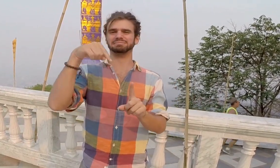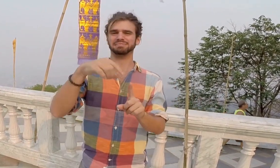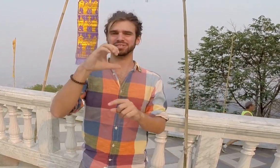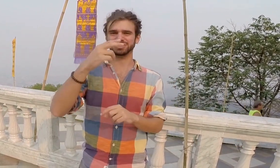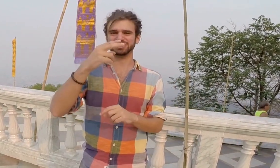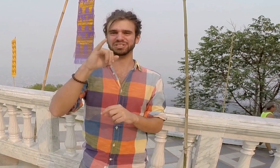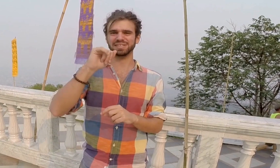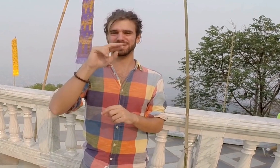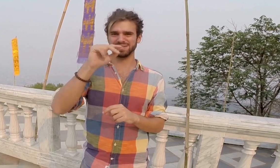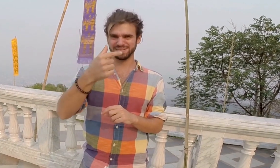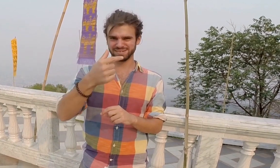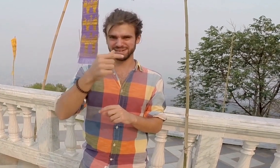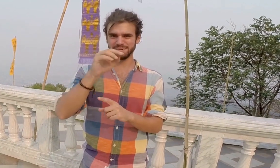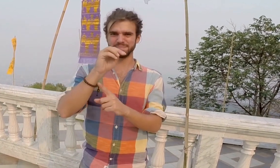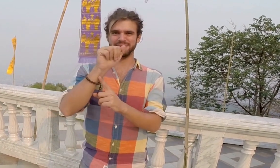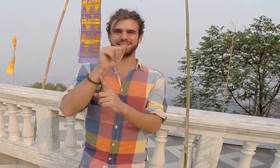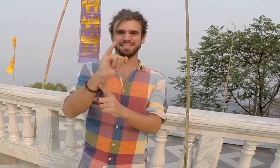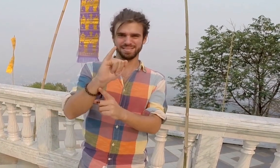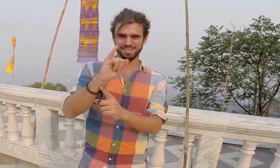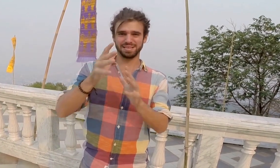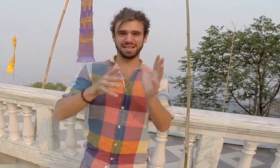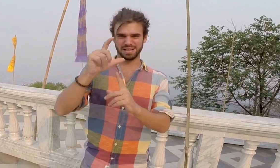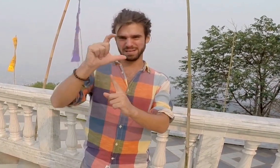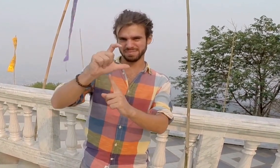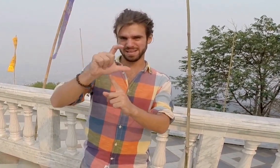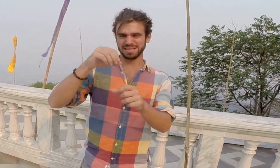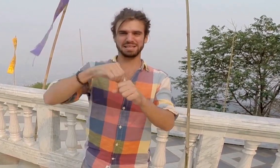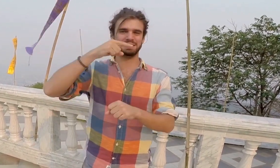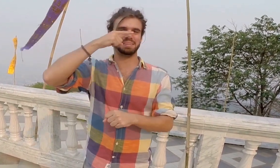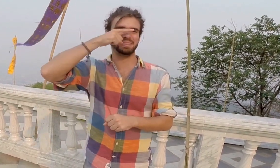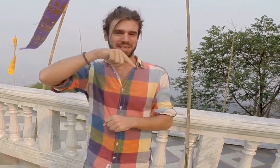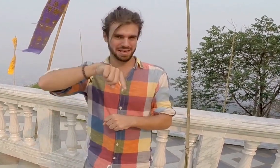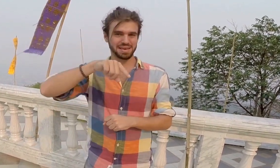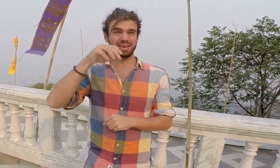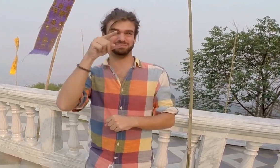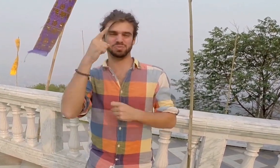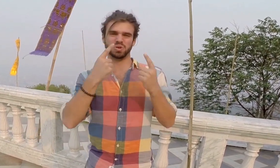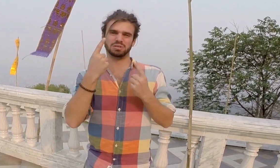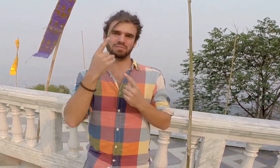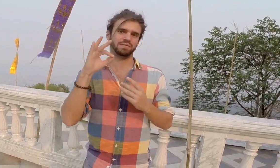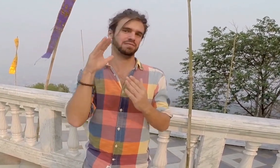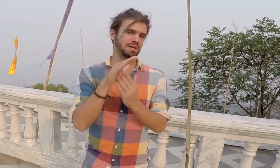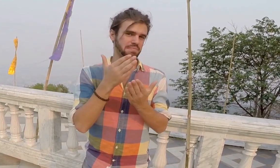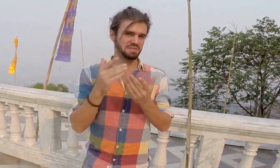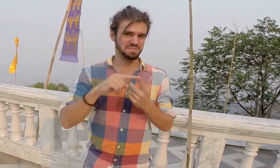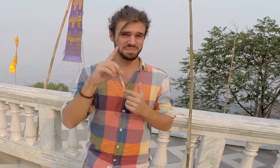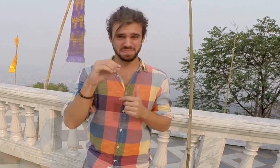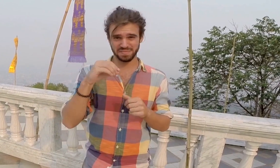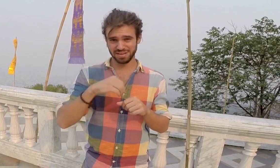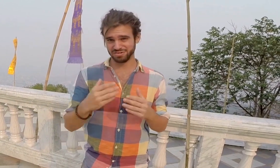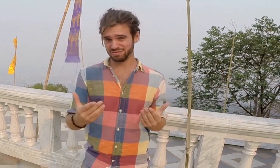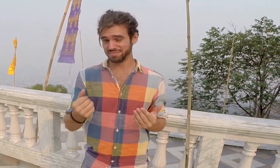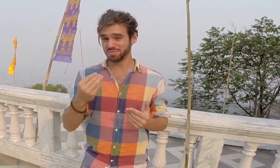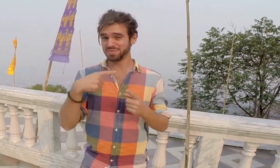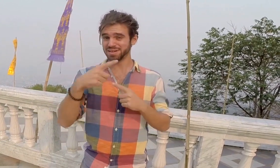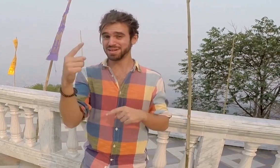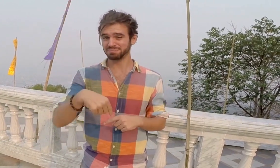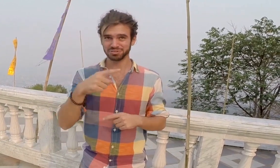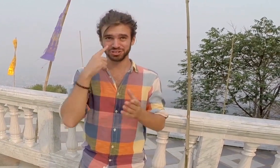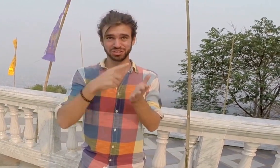It's in Chiang Mai (this is the sign), in Thailand. It's one of the top attractions here, so if you visit - make sure you check this place out.